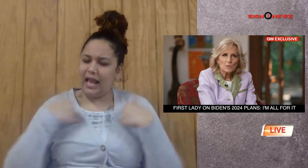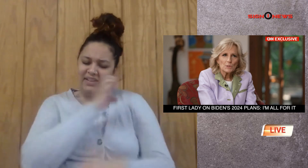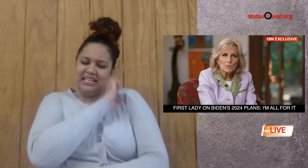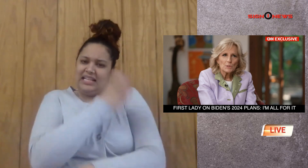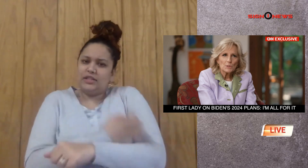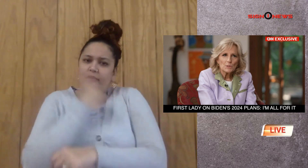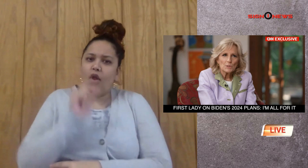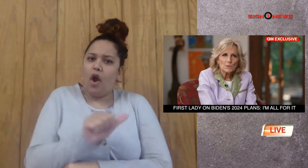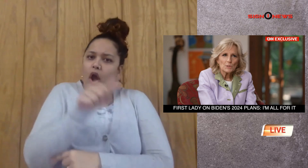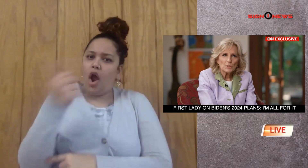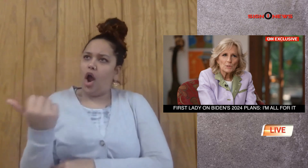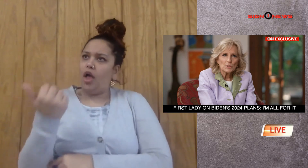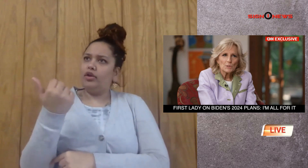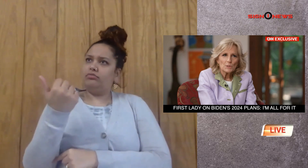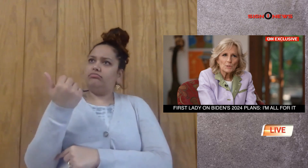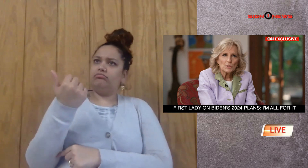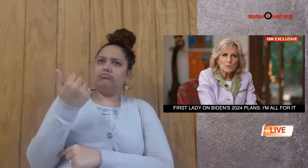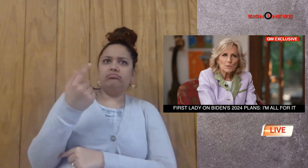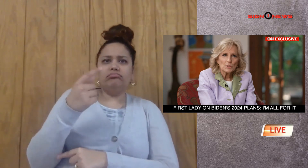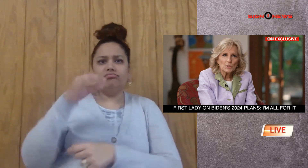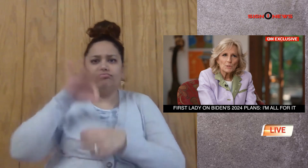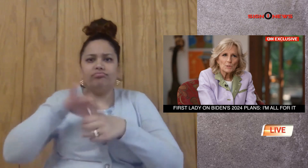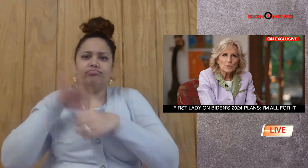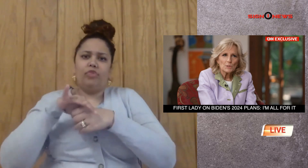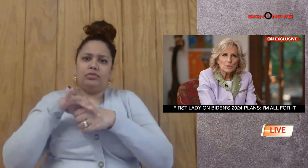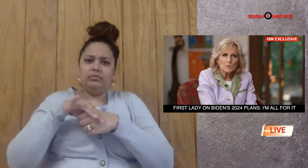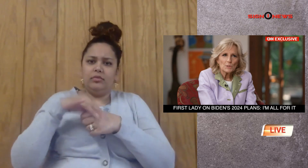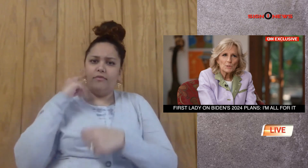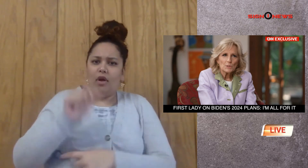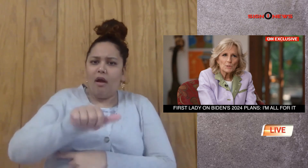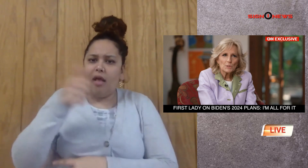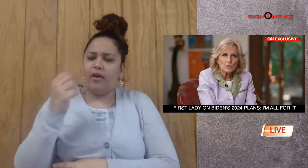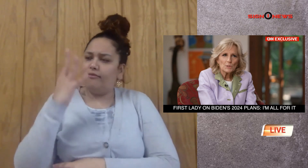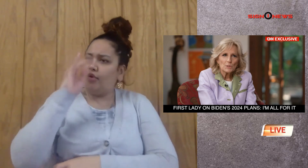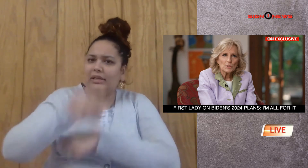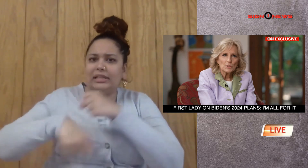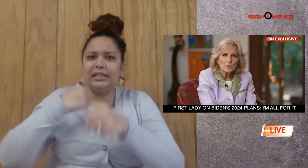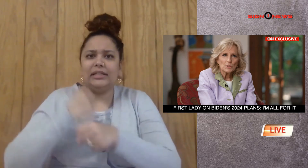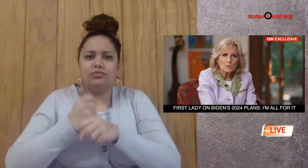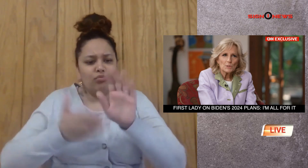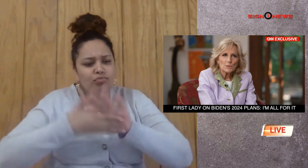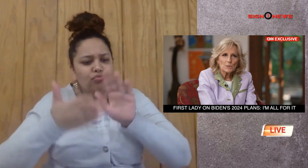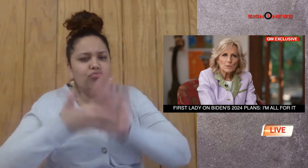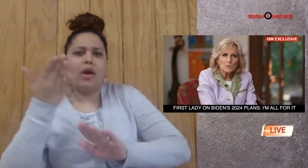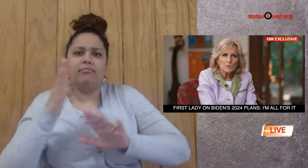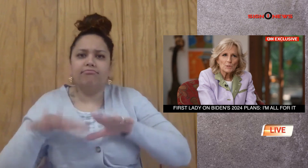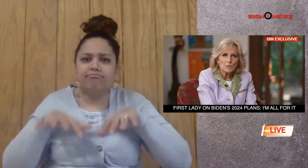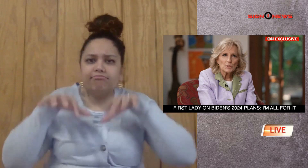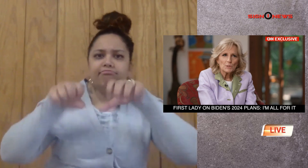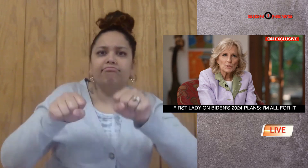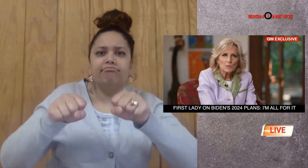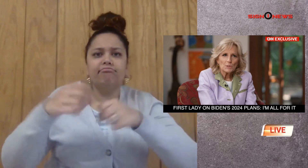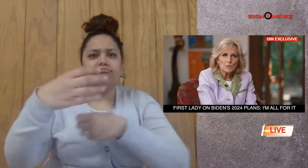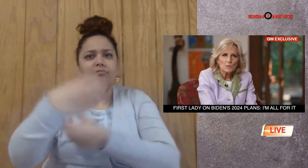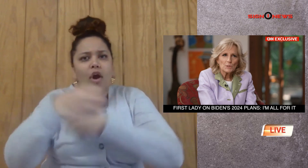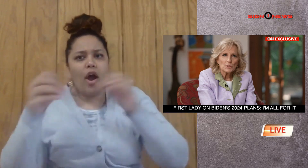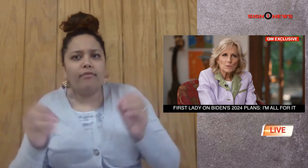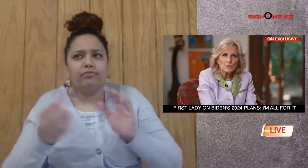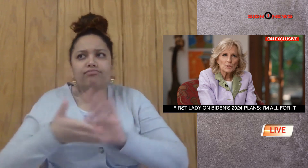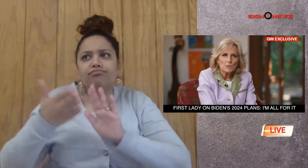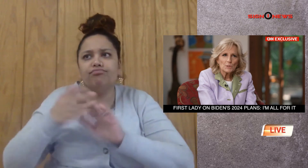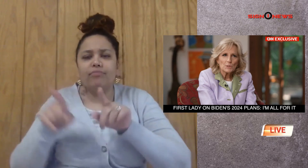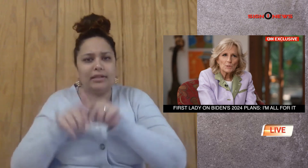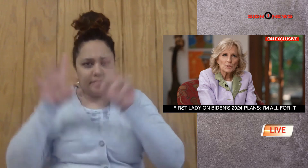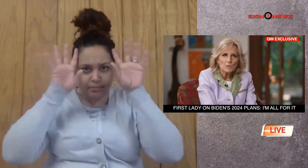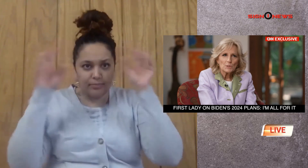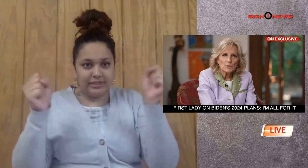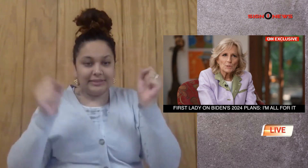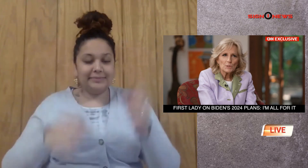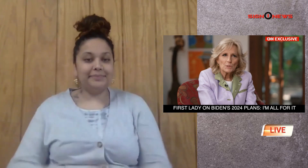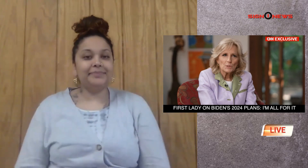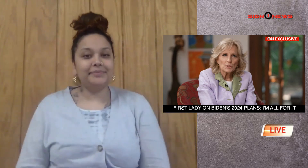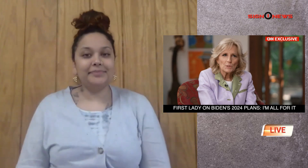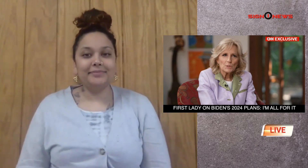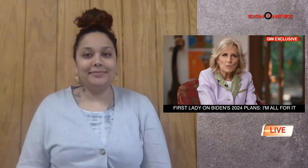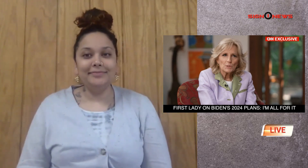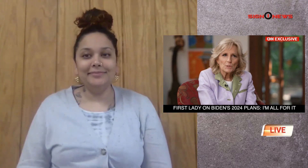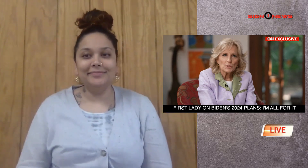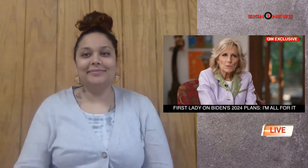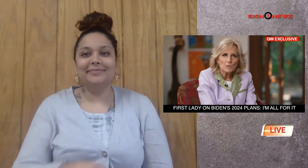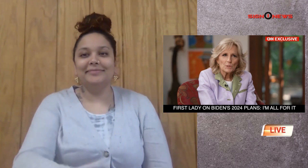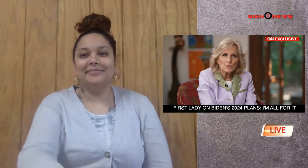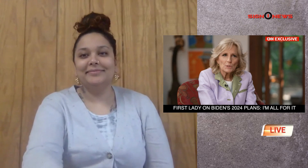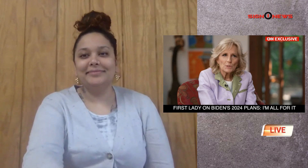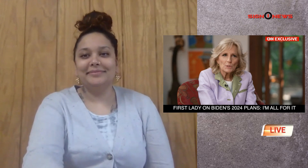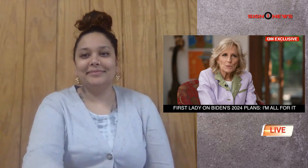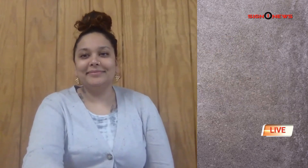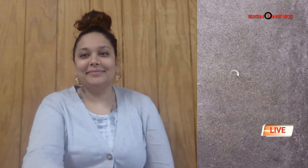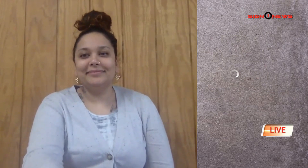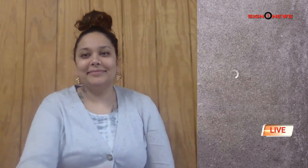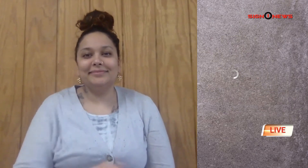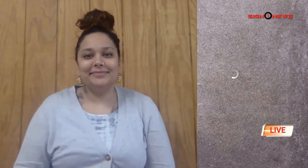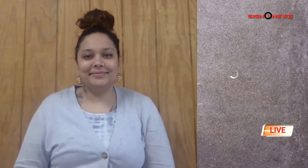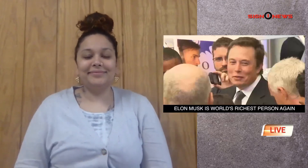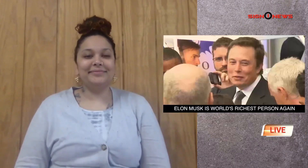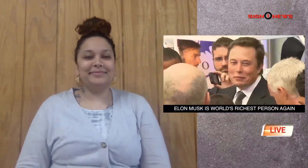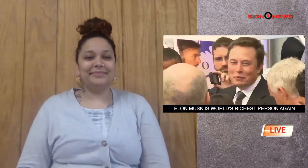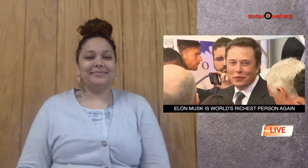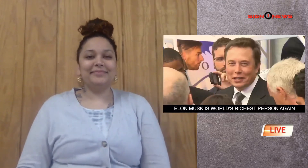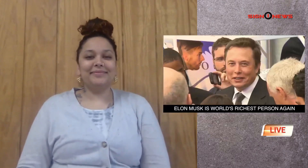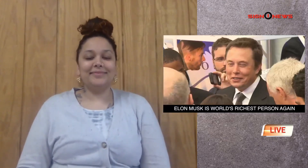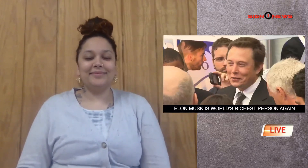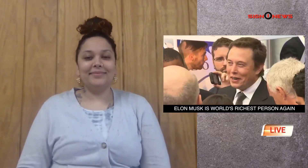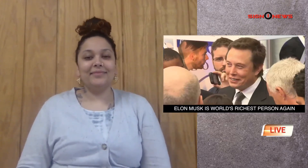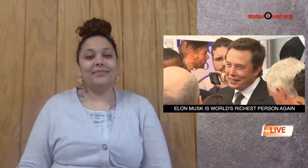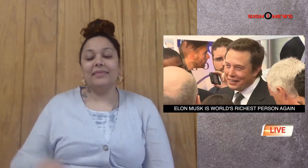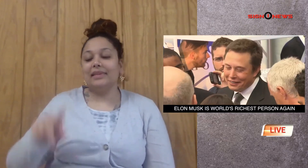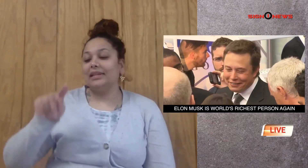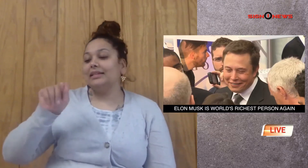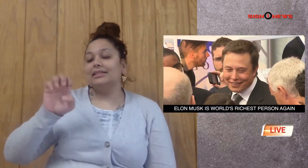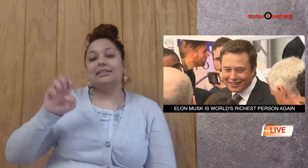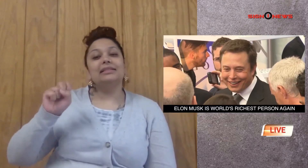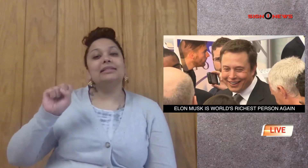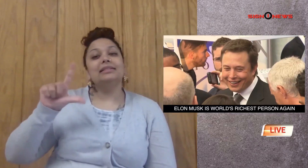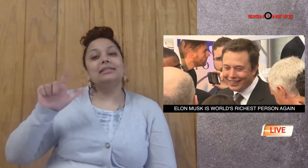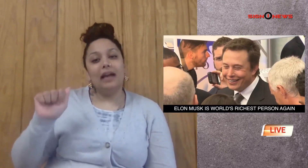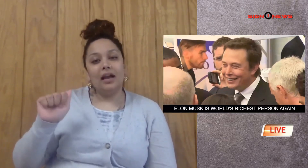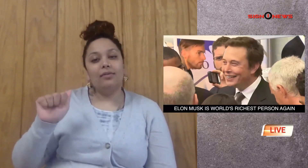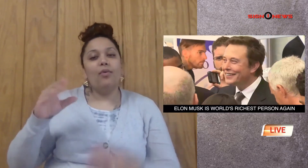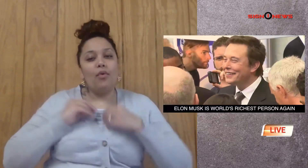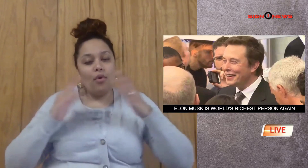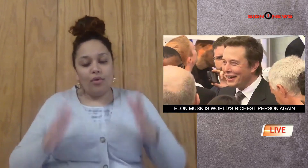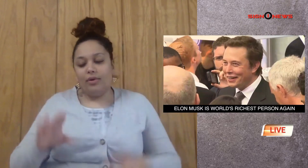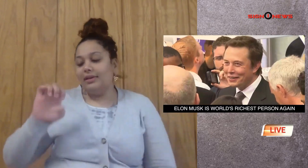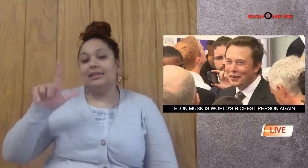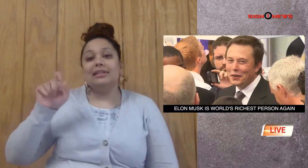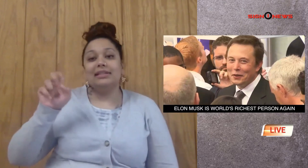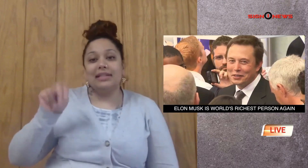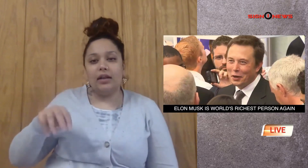showed he still has the energy for another campaign and another four years in office